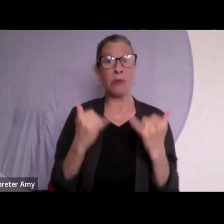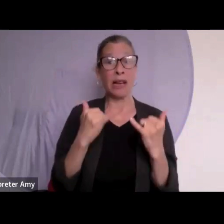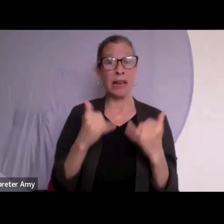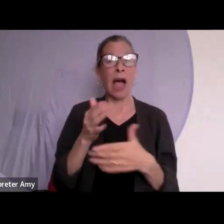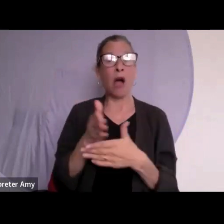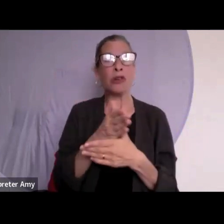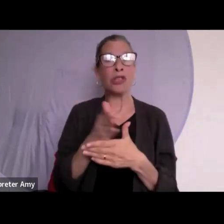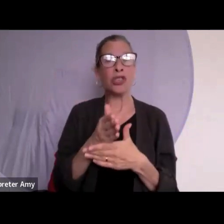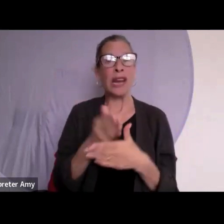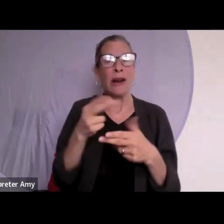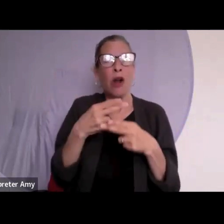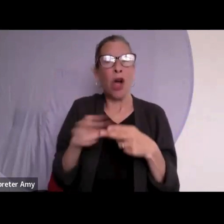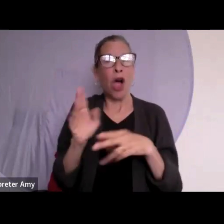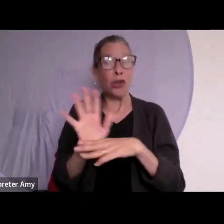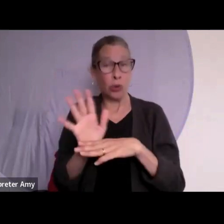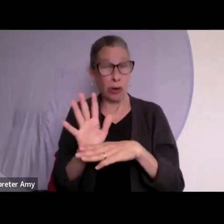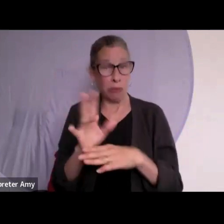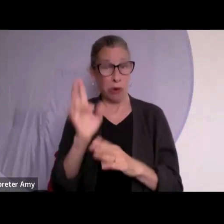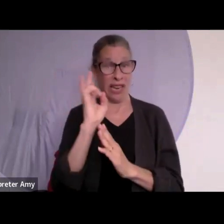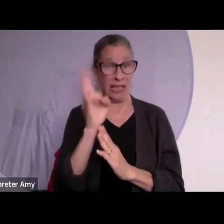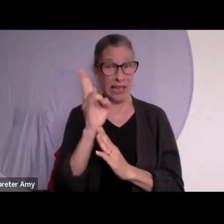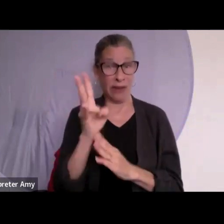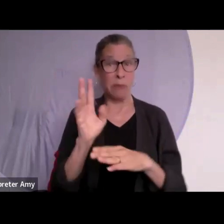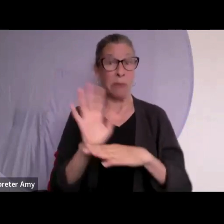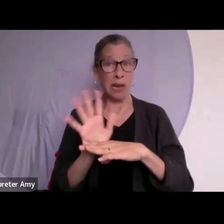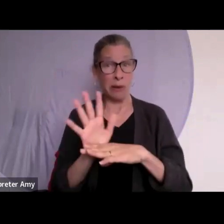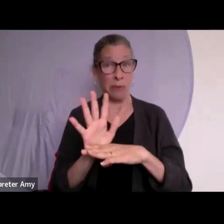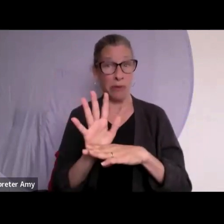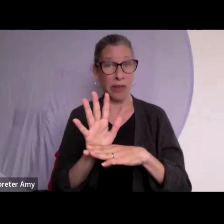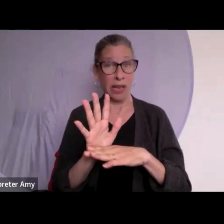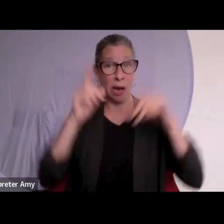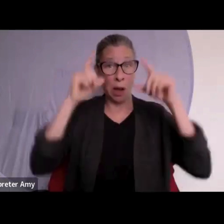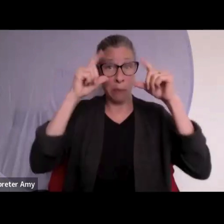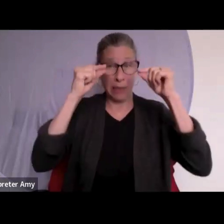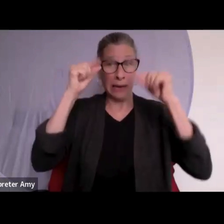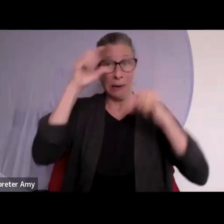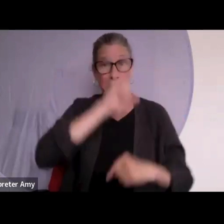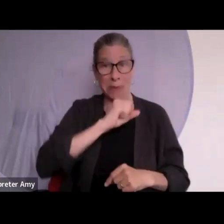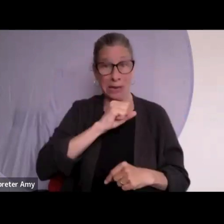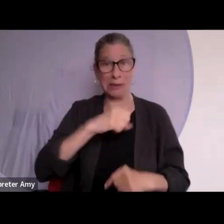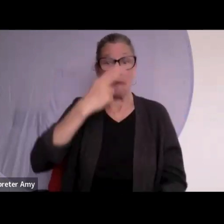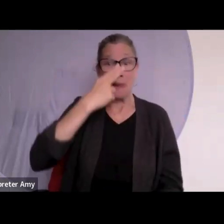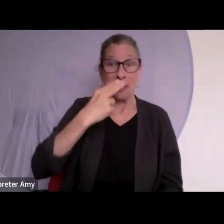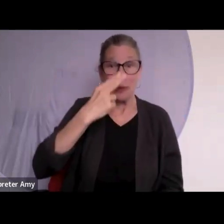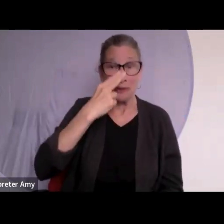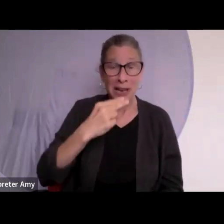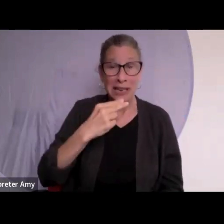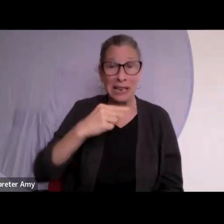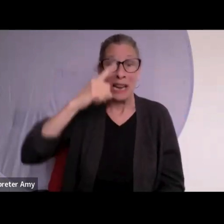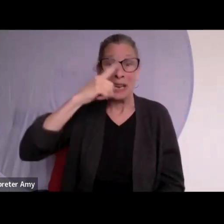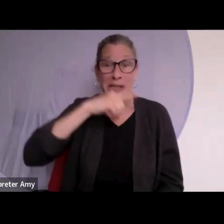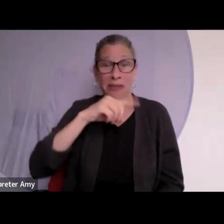movie. This is a seven minute movie, so don't blink. It's funny. It's a, it's a mockumentary so please do laugh.